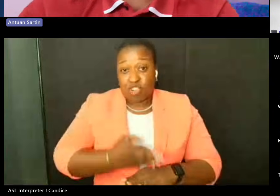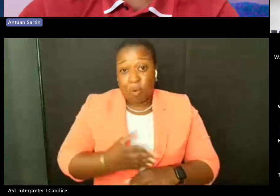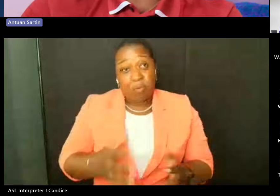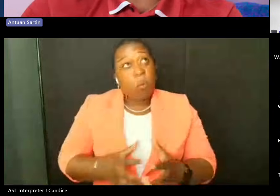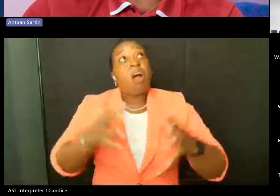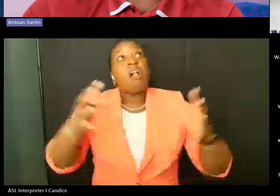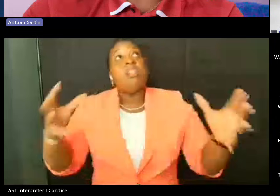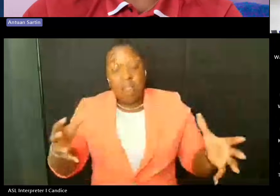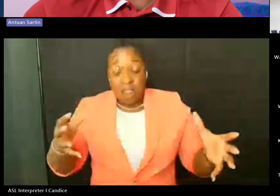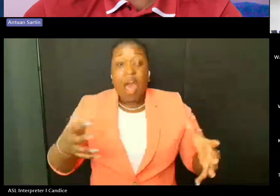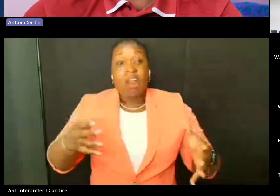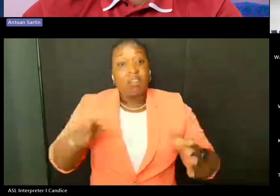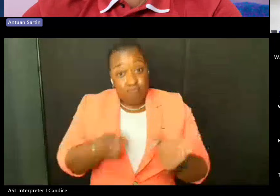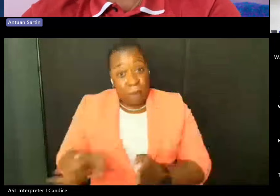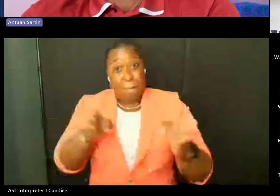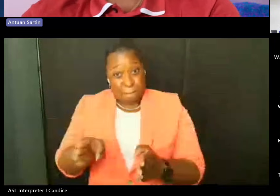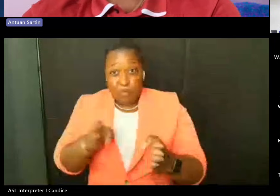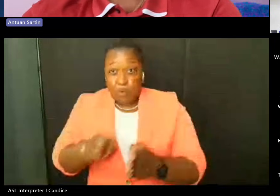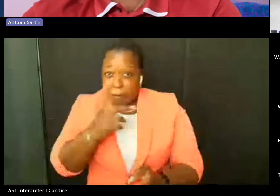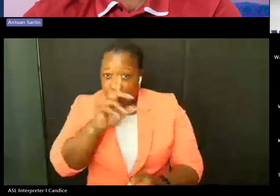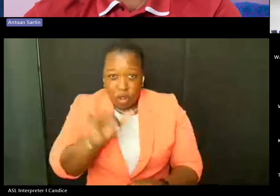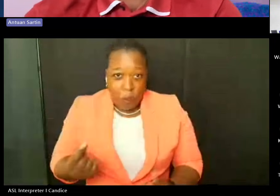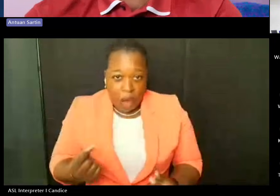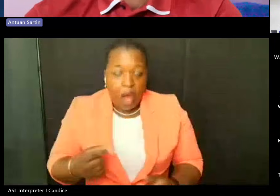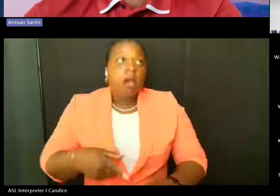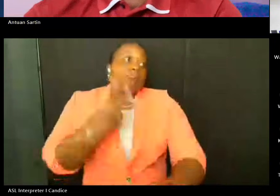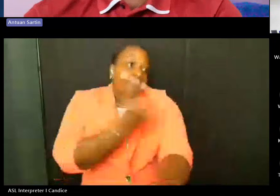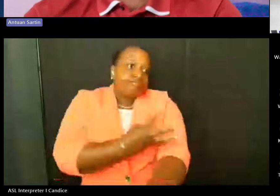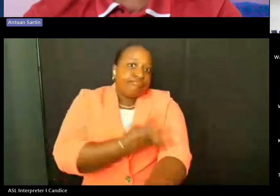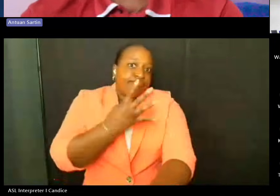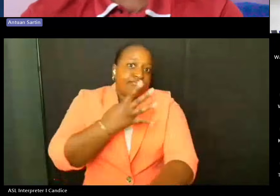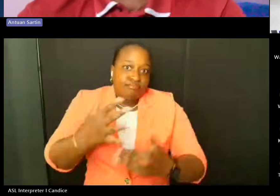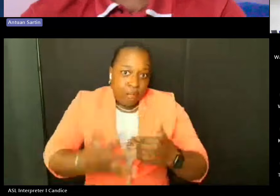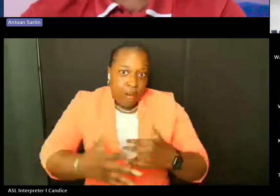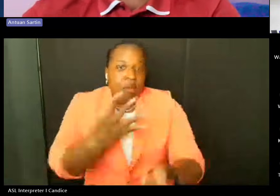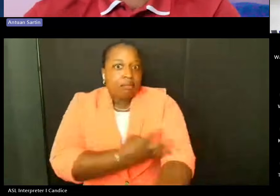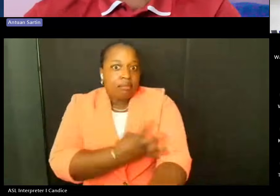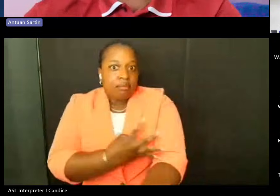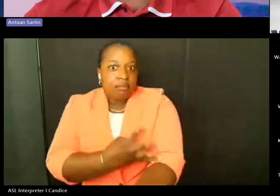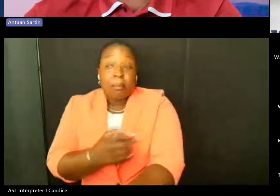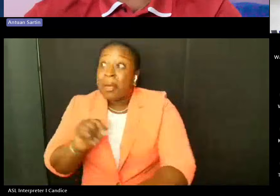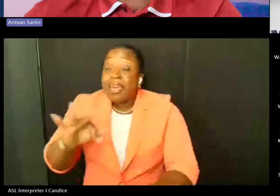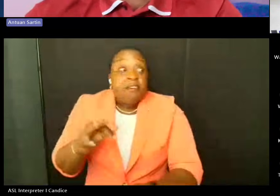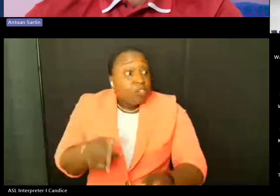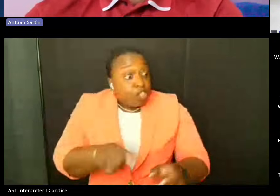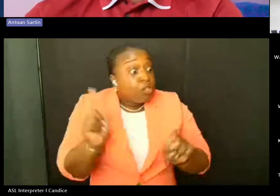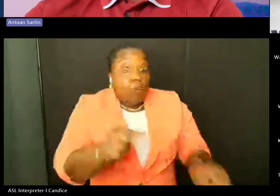the blood transfusion puts her at a higher risk of the hemolytic anemia flying back up.